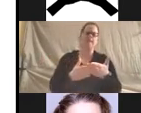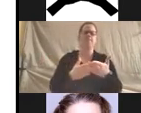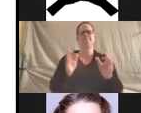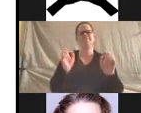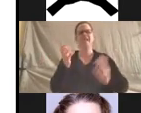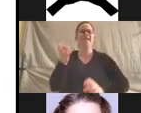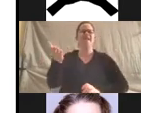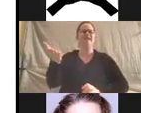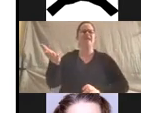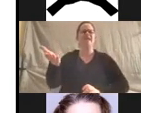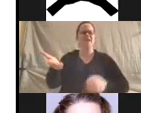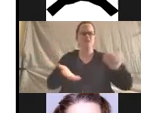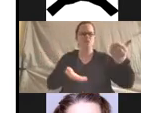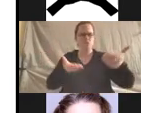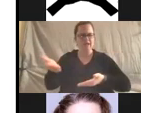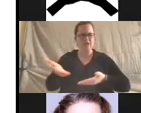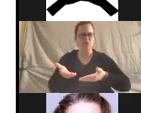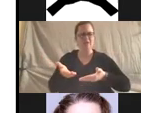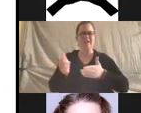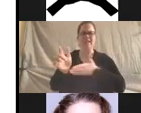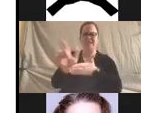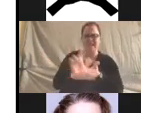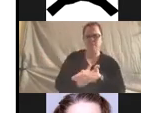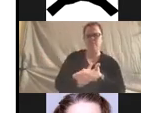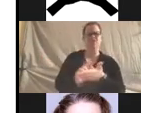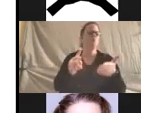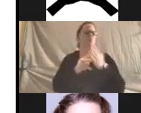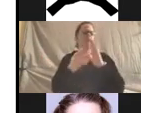about the purpose of the law. And then there's all the details of the law.